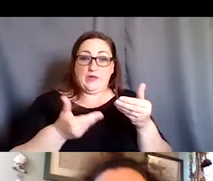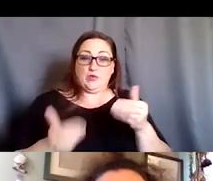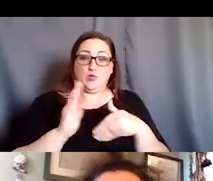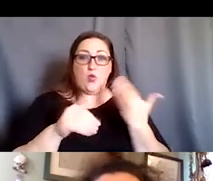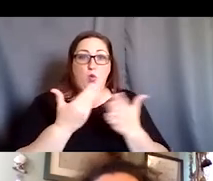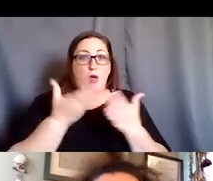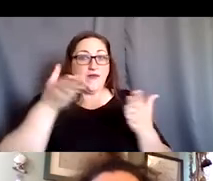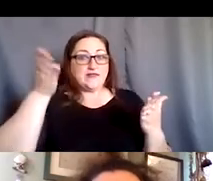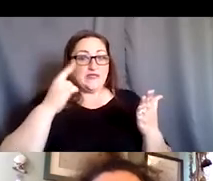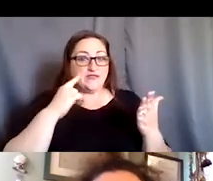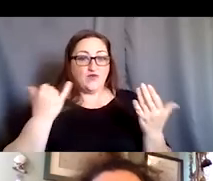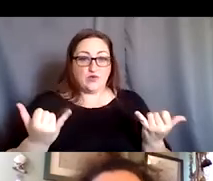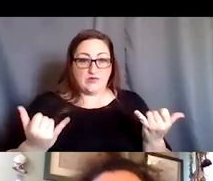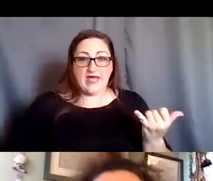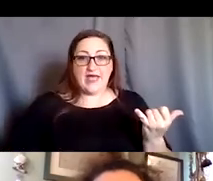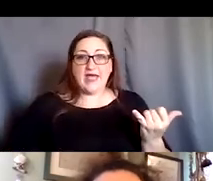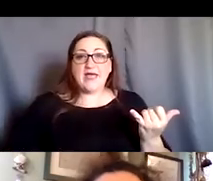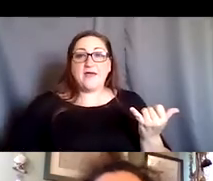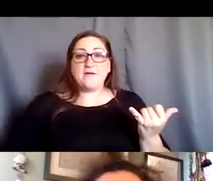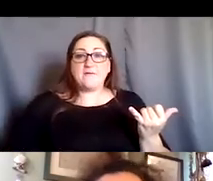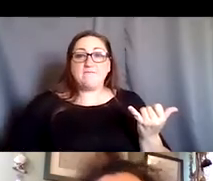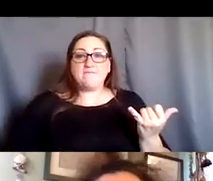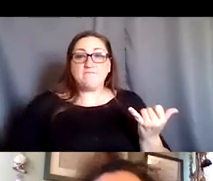that part of my role as a moderator is to make